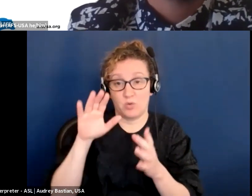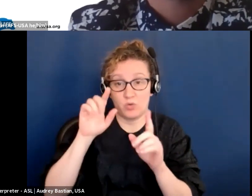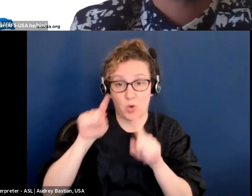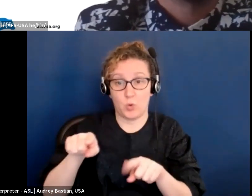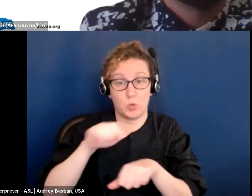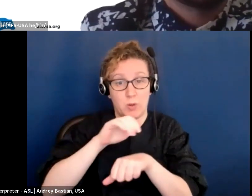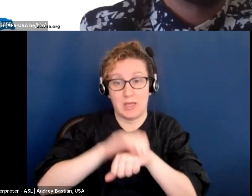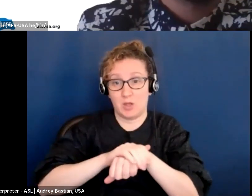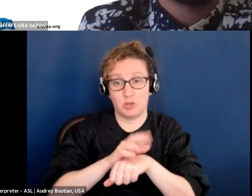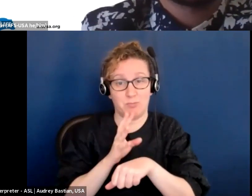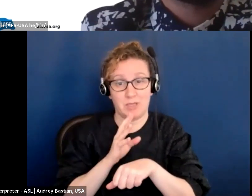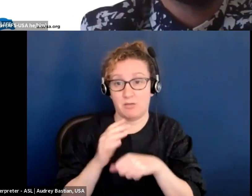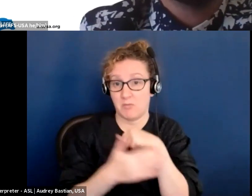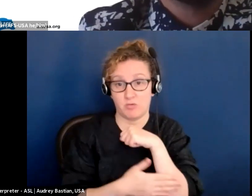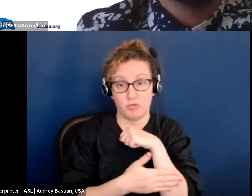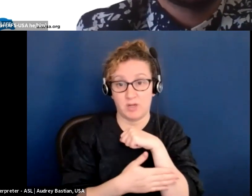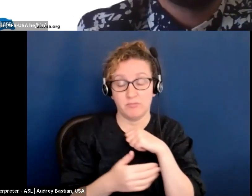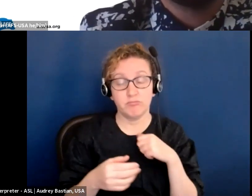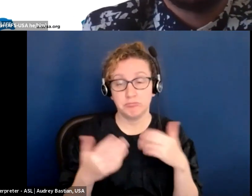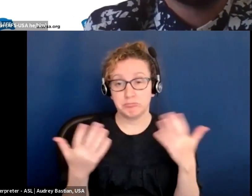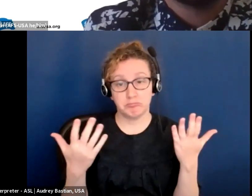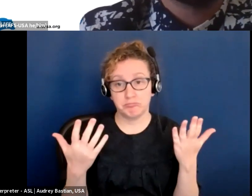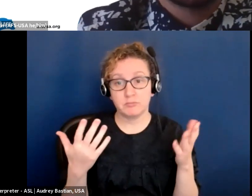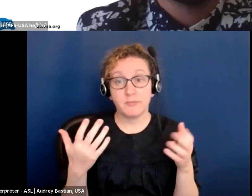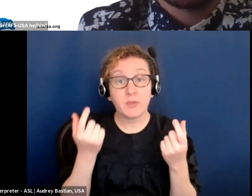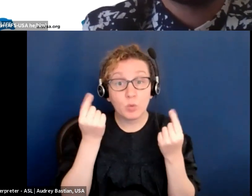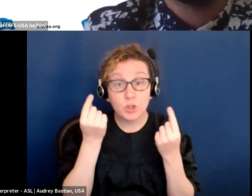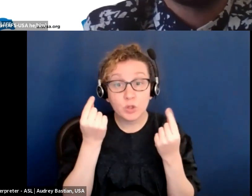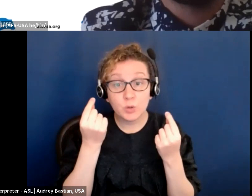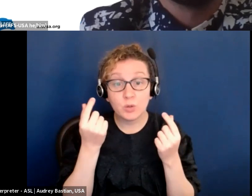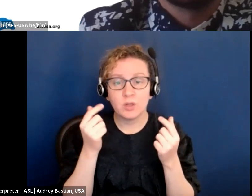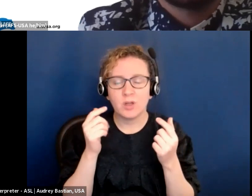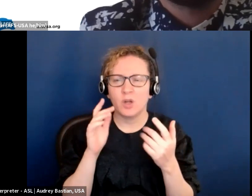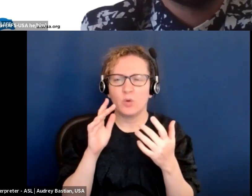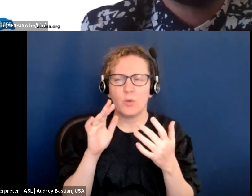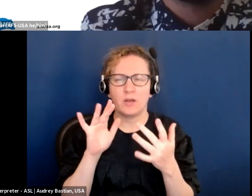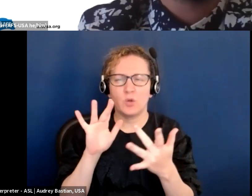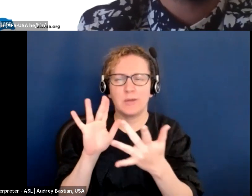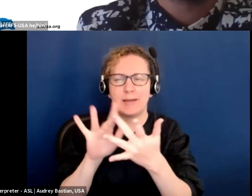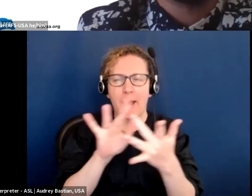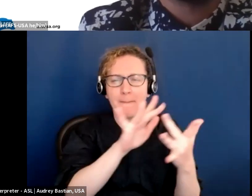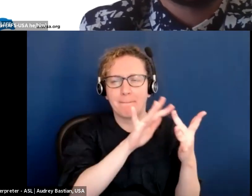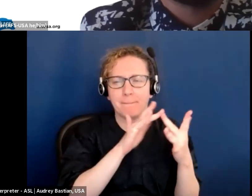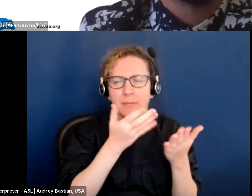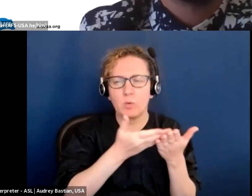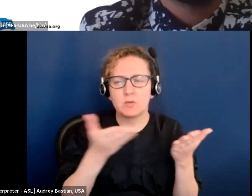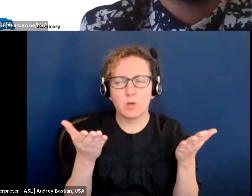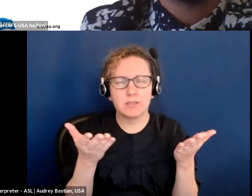country. I think that we would want to tap into our resources to see what they could